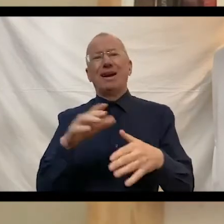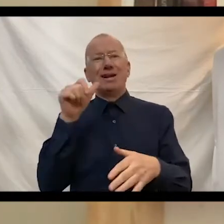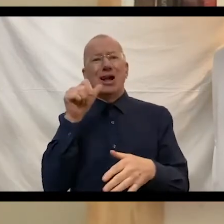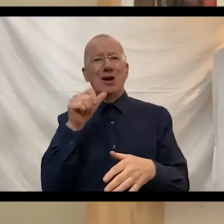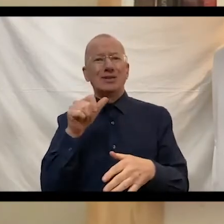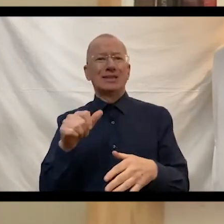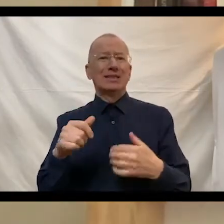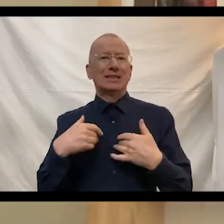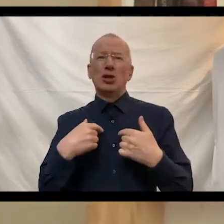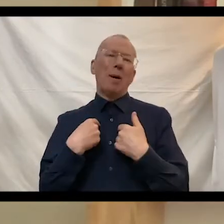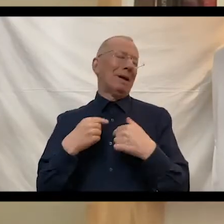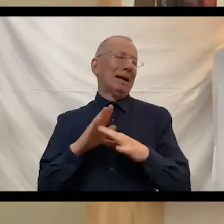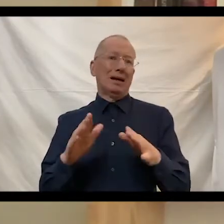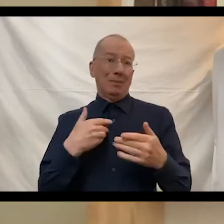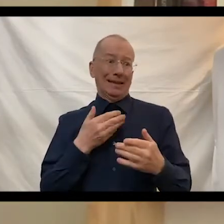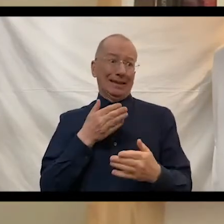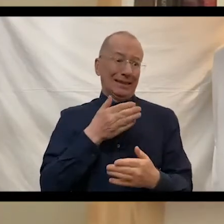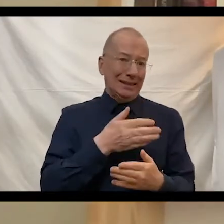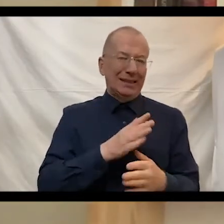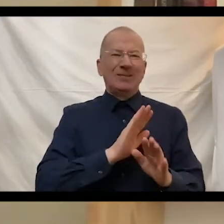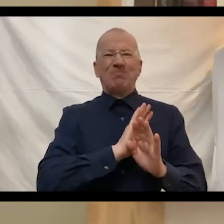Not me anymore. A bit of healthy denial?